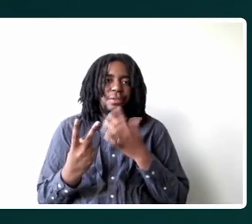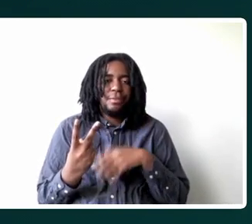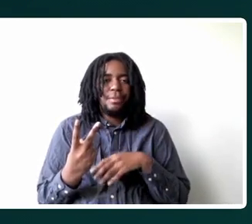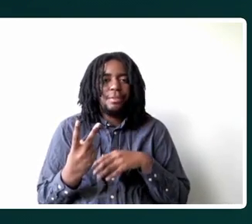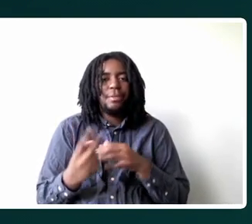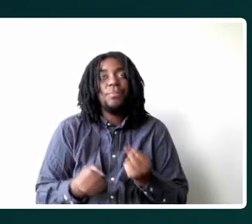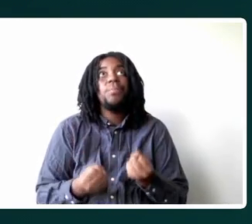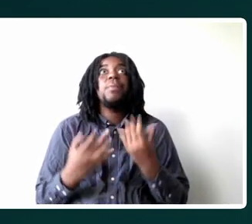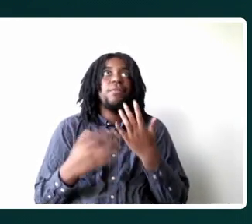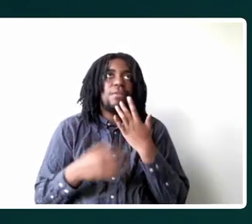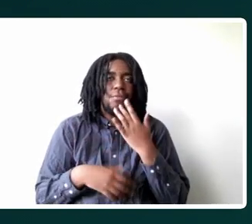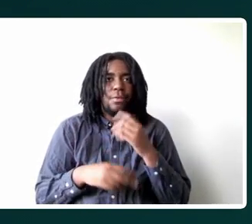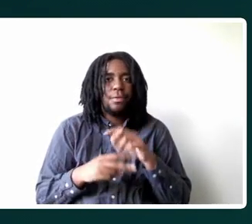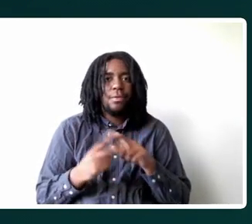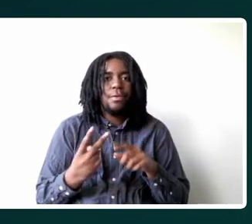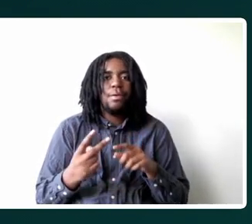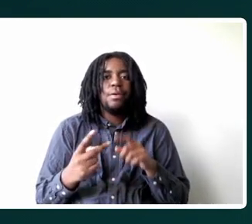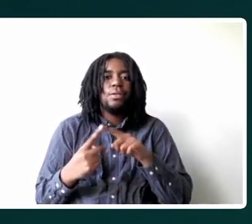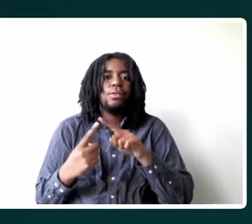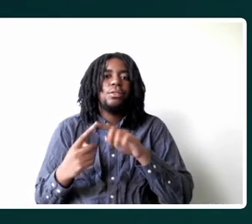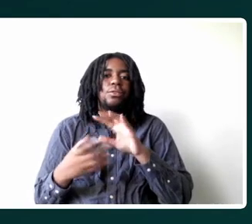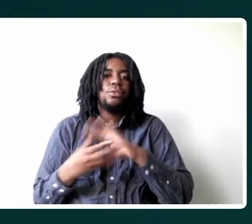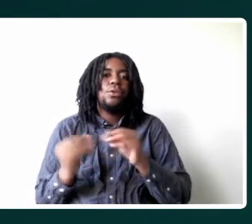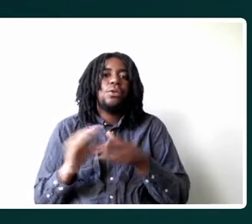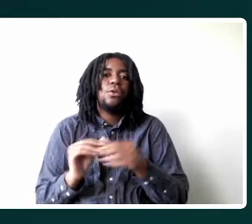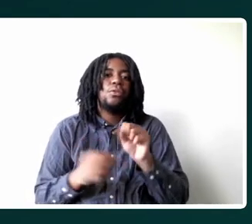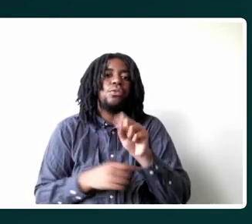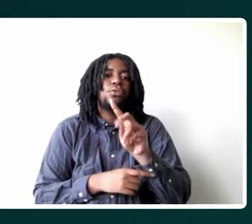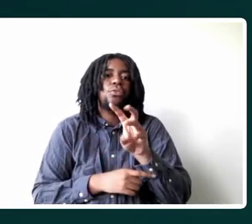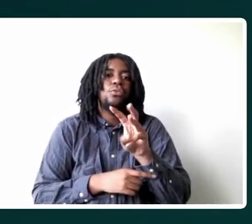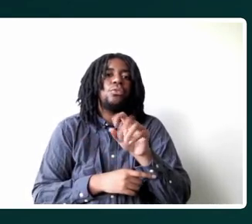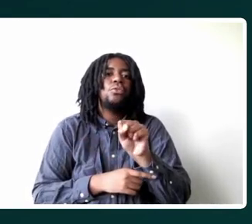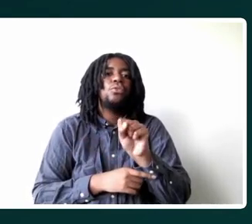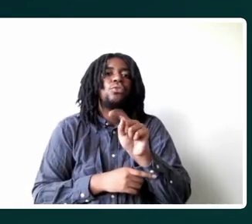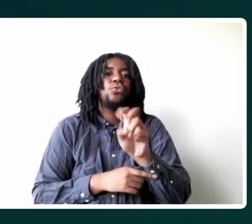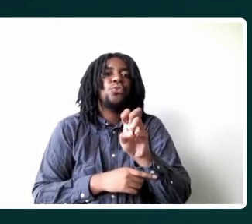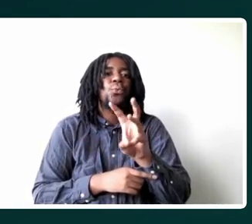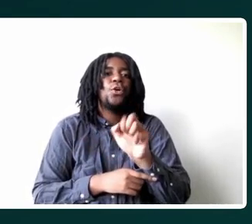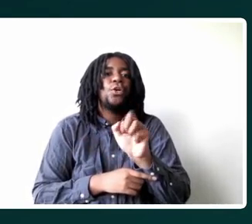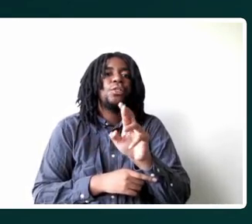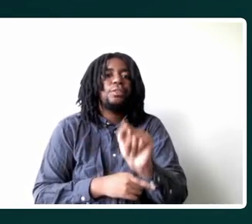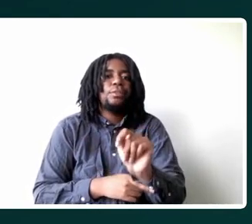The story of Stewart [spelled phonetically] who participated back in 2013 in our workshop